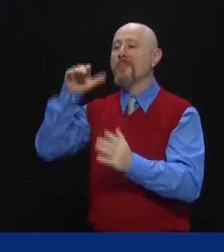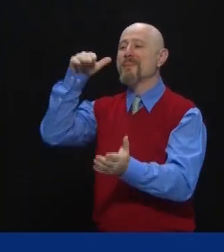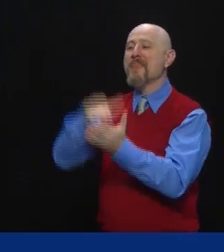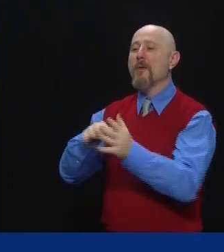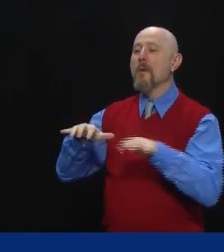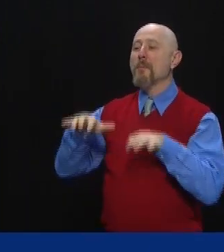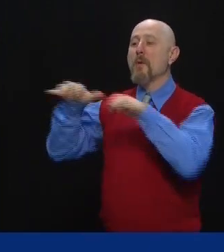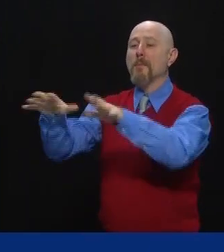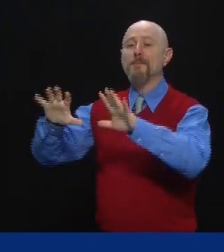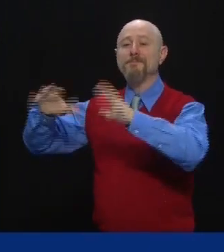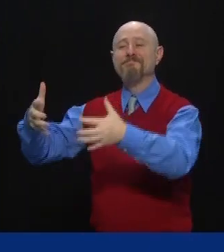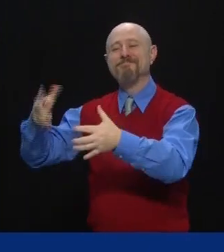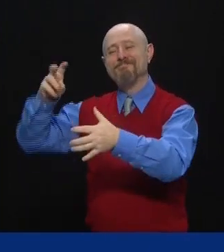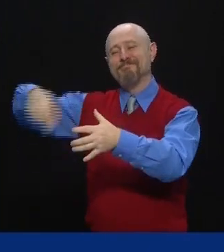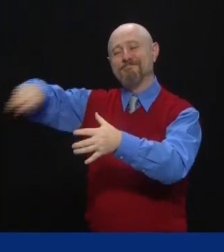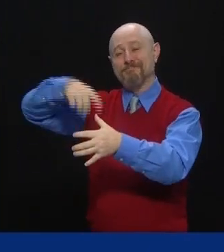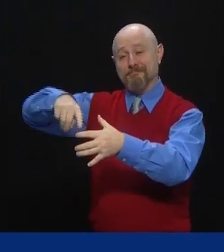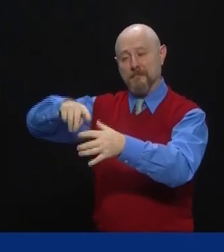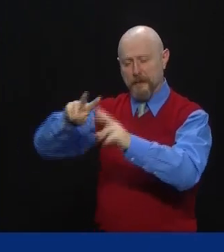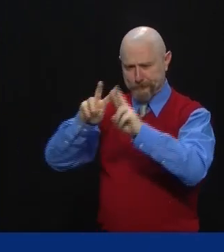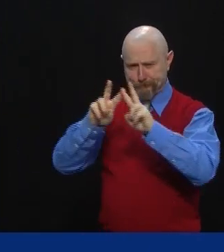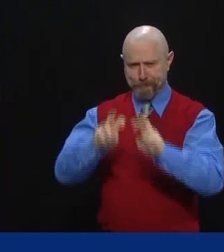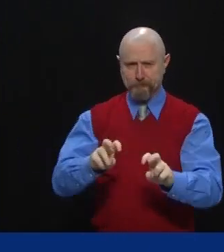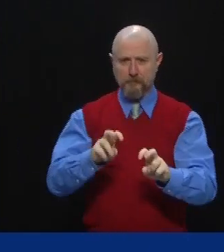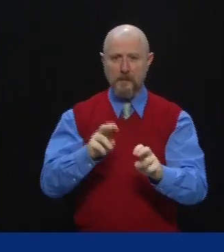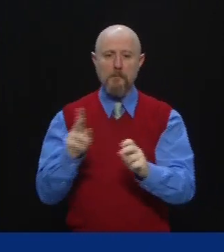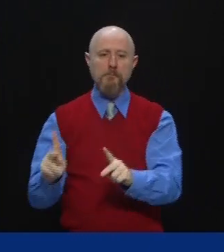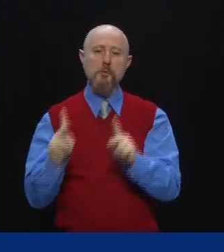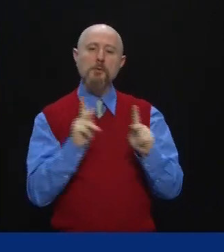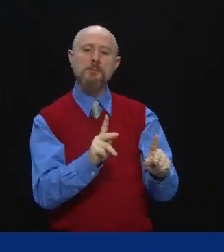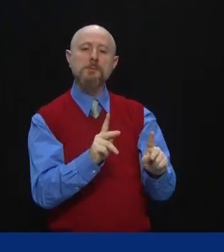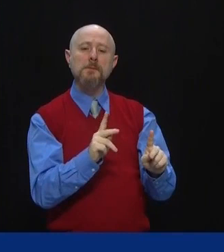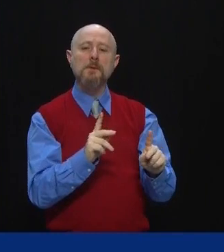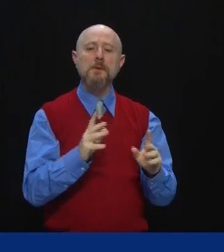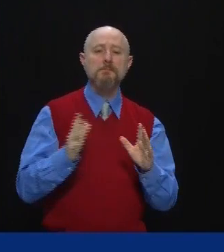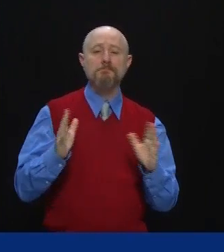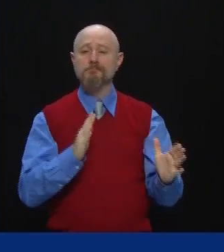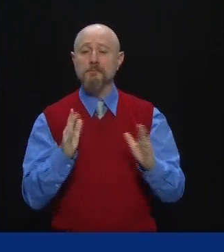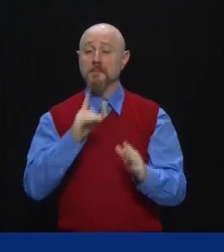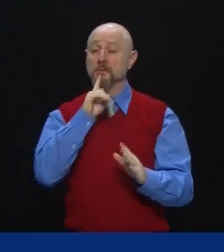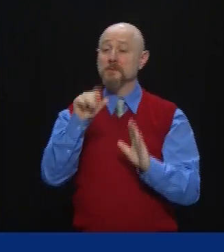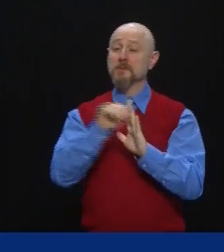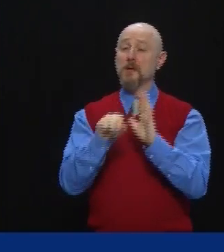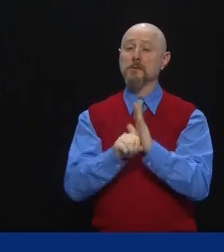THERE'S NO DISPUTING STATE-WIDE, OUR NUMBERS PER 100,000 WHICH IS REALLY THE BEST WAY TO ANALYZE